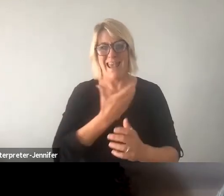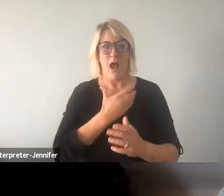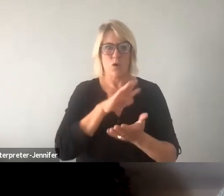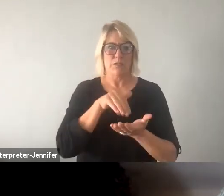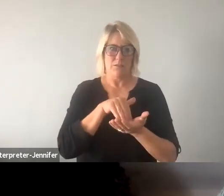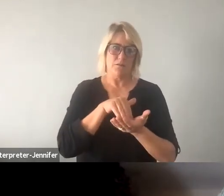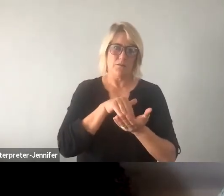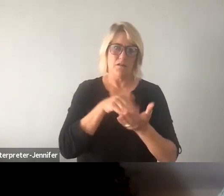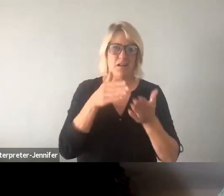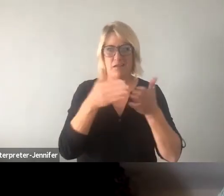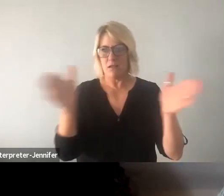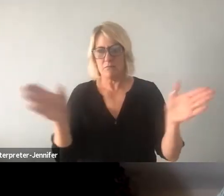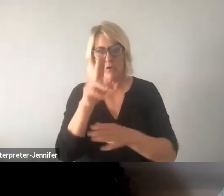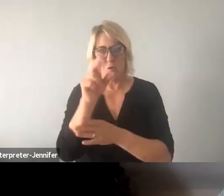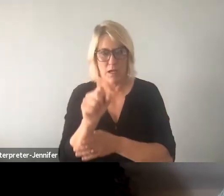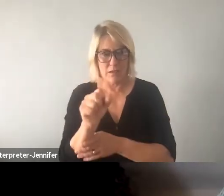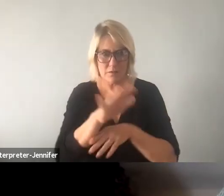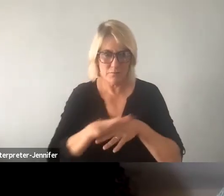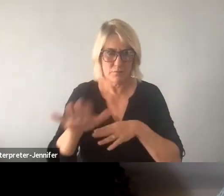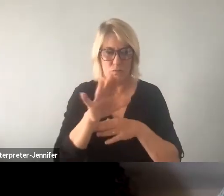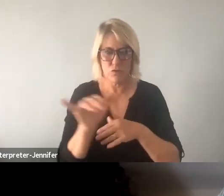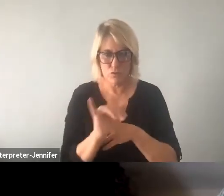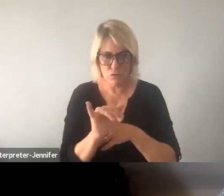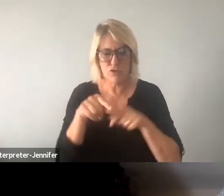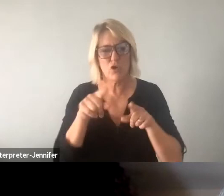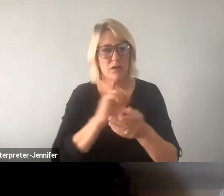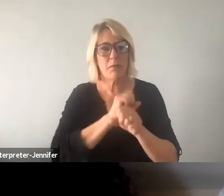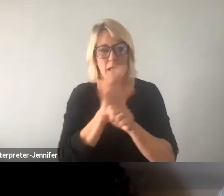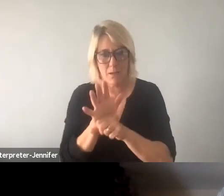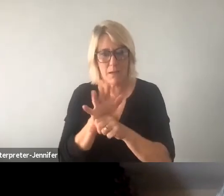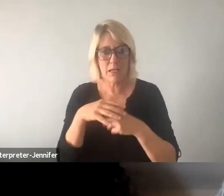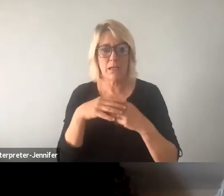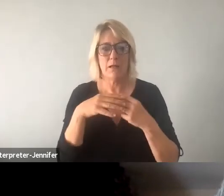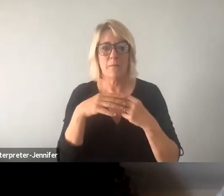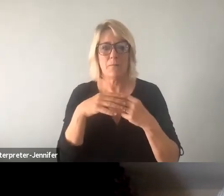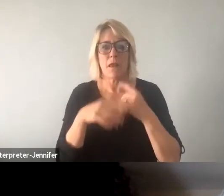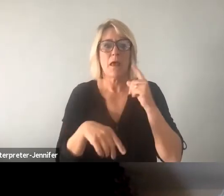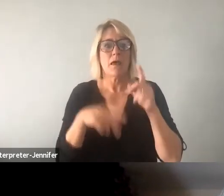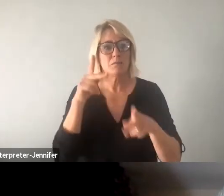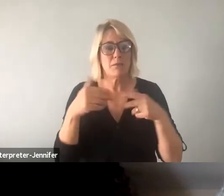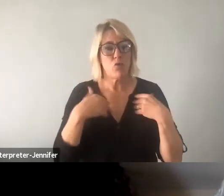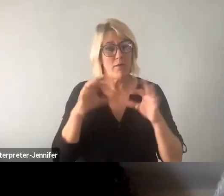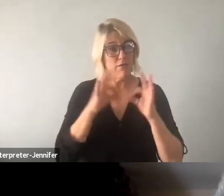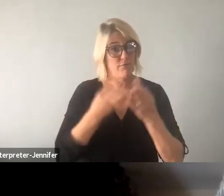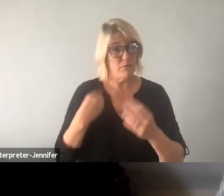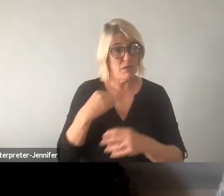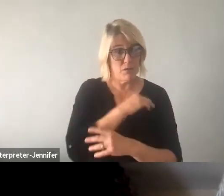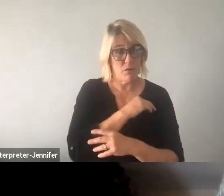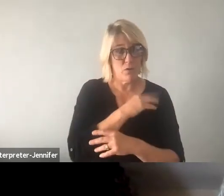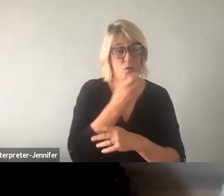thing that we have had a lot of questions about in our center and, I